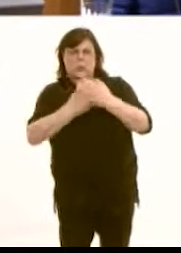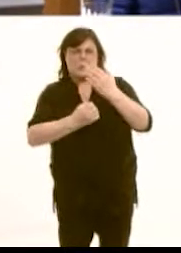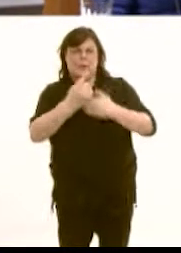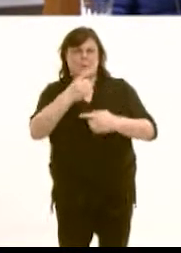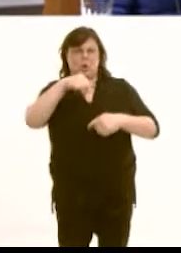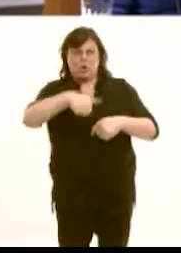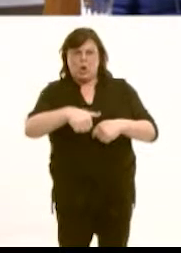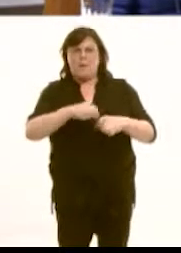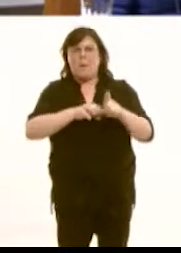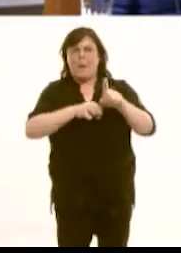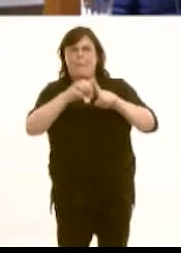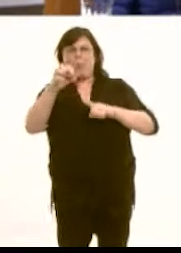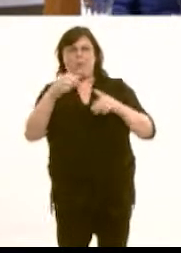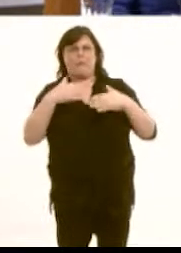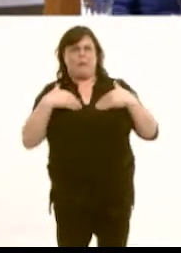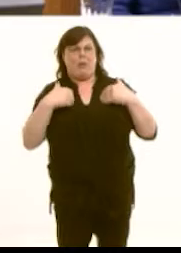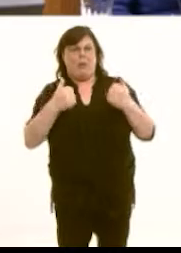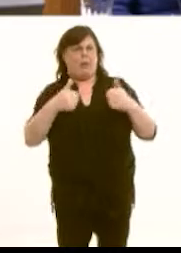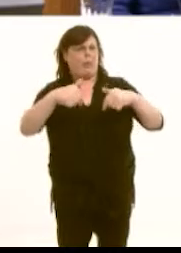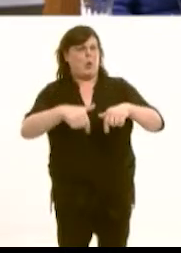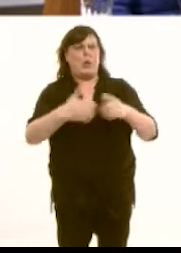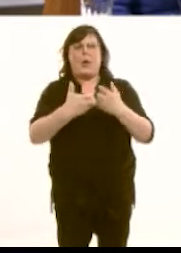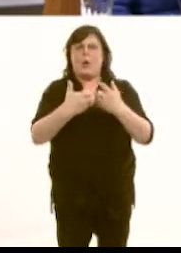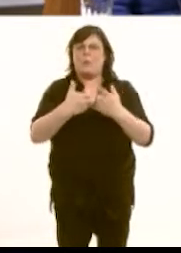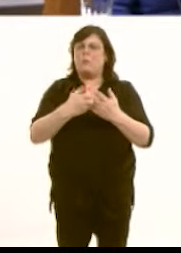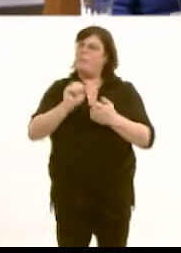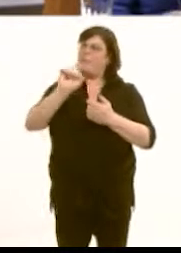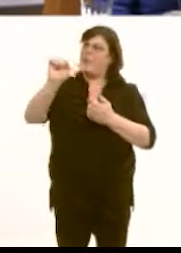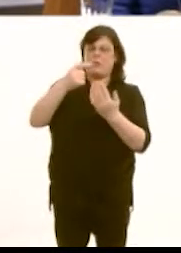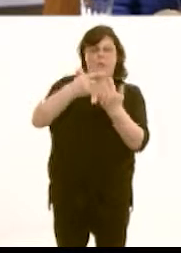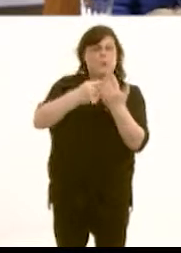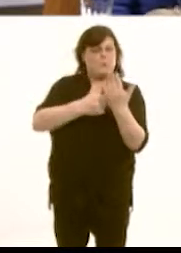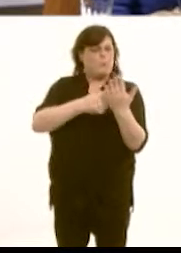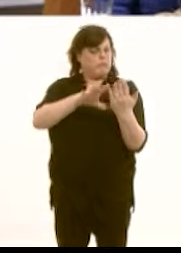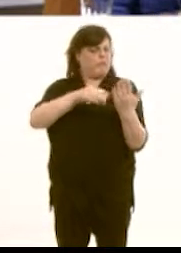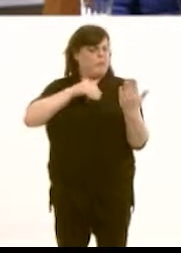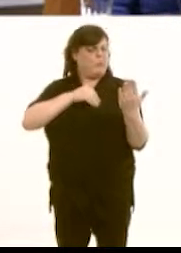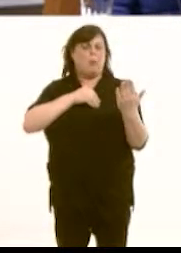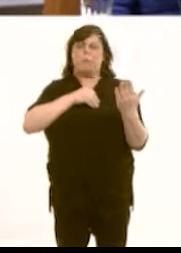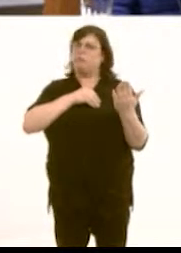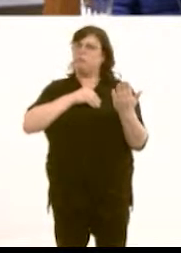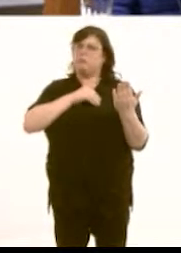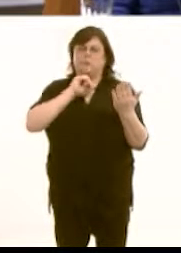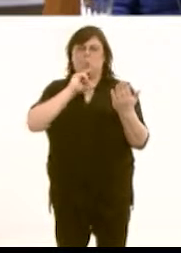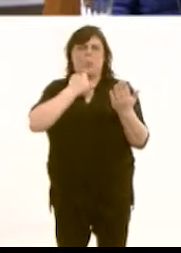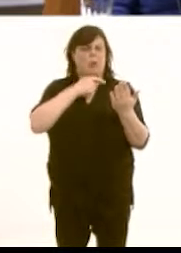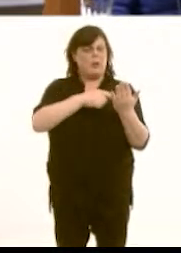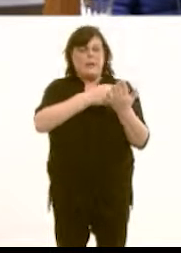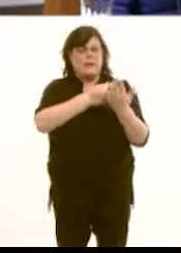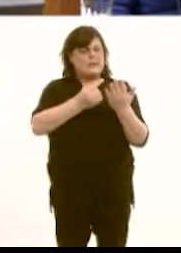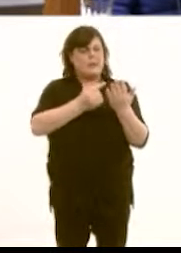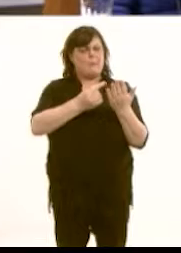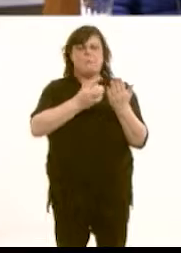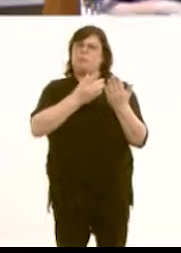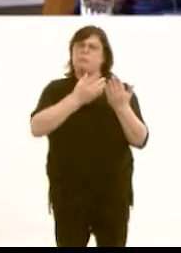As I say, we take the report seriously, and there are cases mentioned in the report that deserve fuller investigation, we accept that.